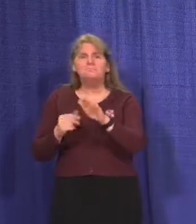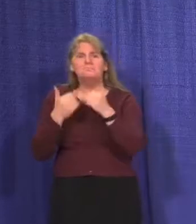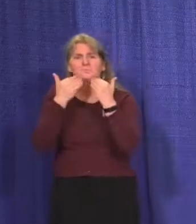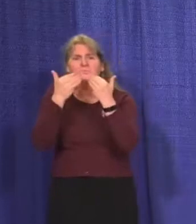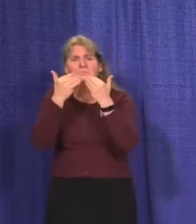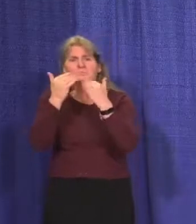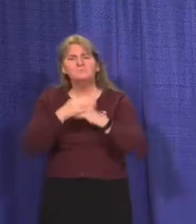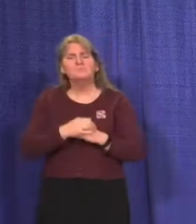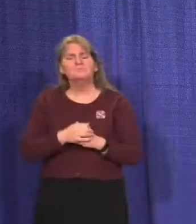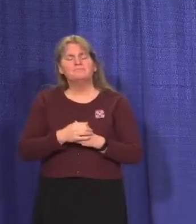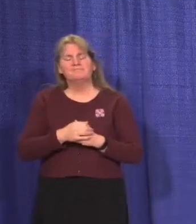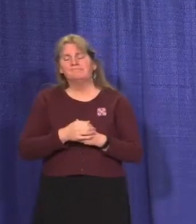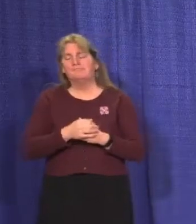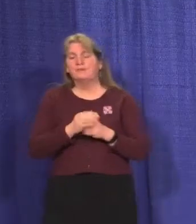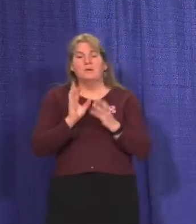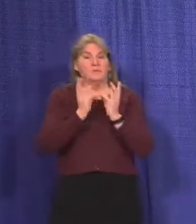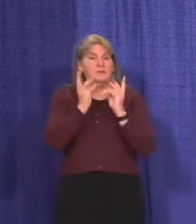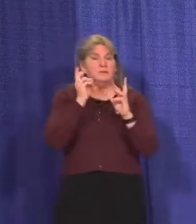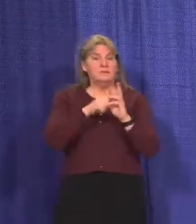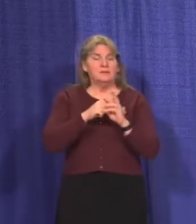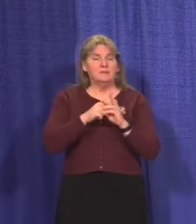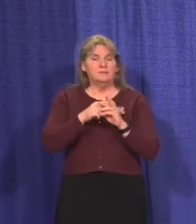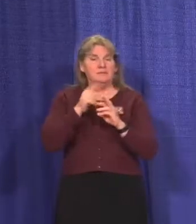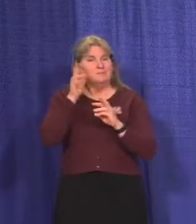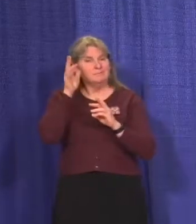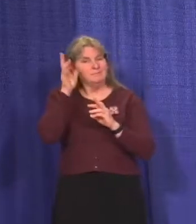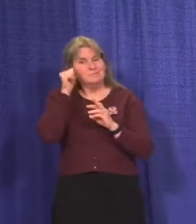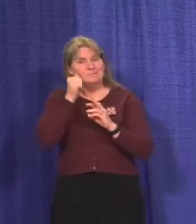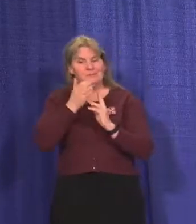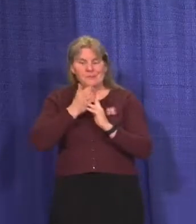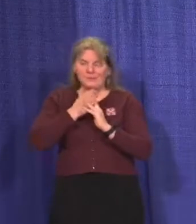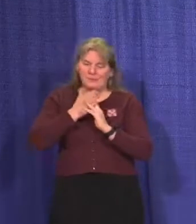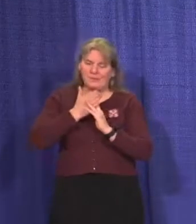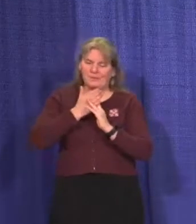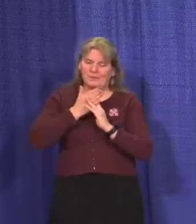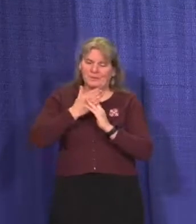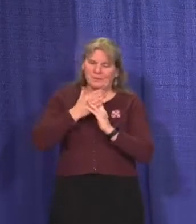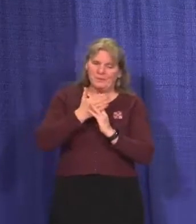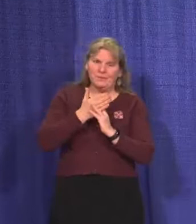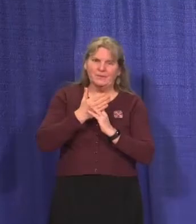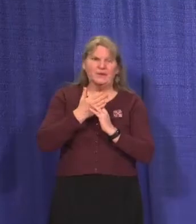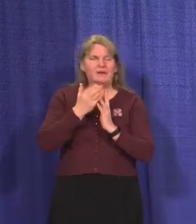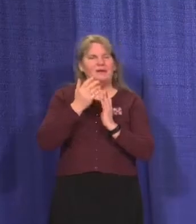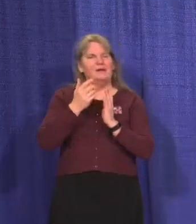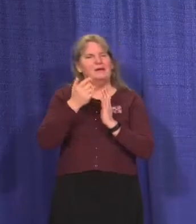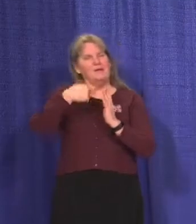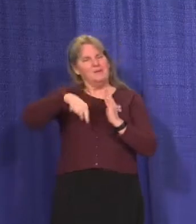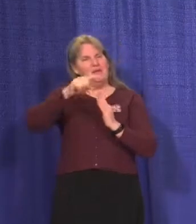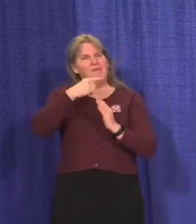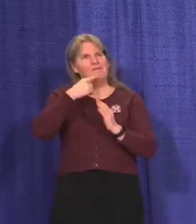through these next few months. We may well be feeling confident with the current situation.